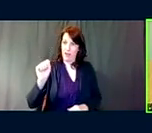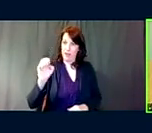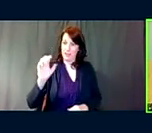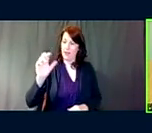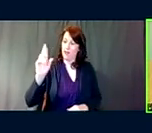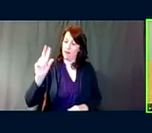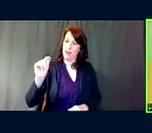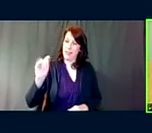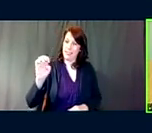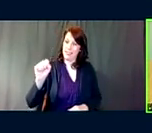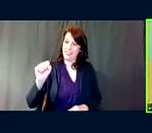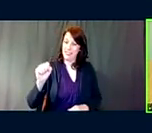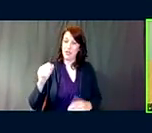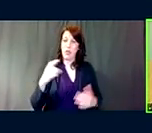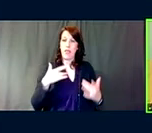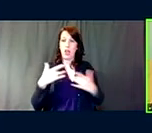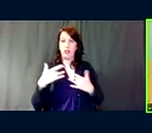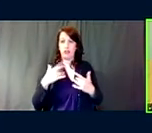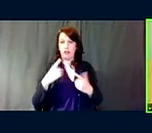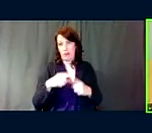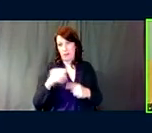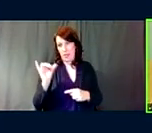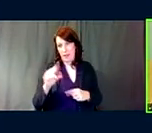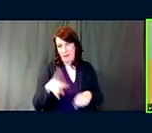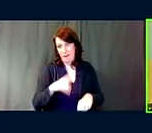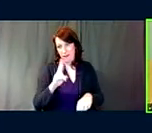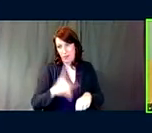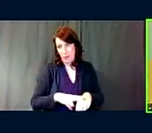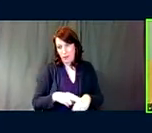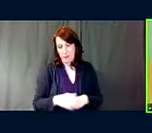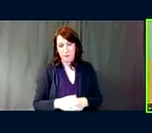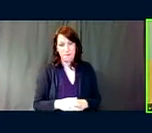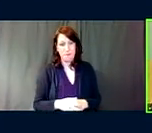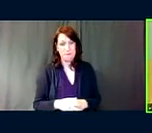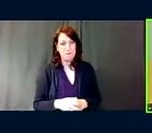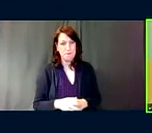HIGH RATES, AND OF COURSE THEY ARE CONCERNED ABOUT THIS.